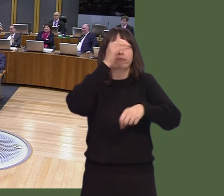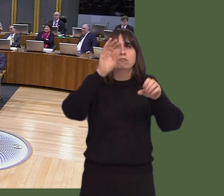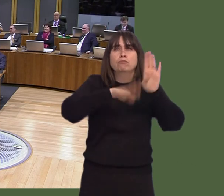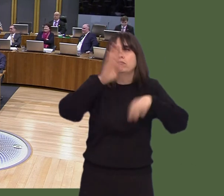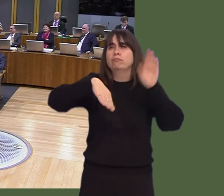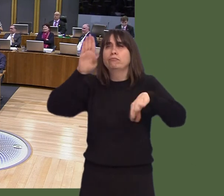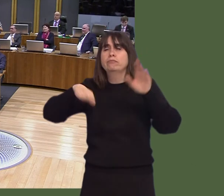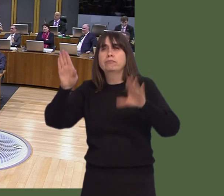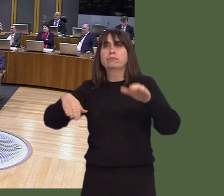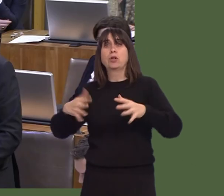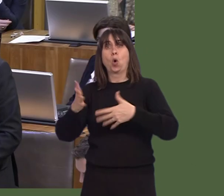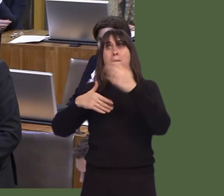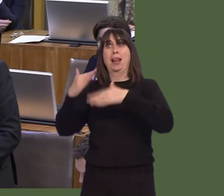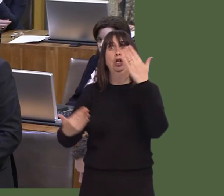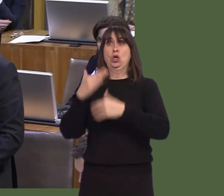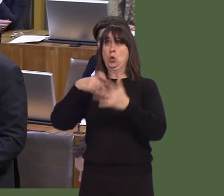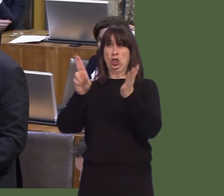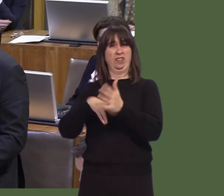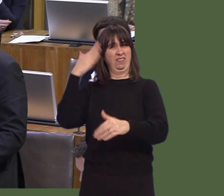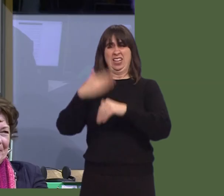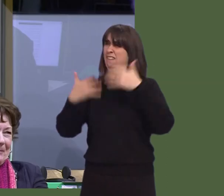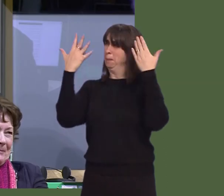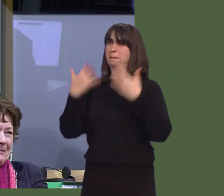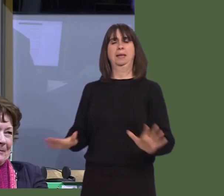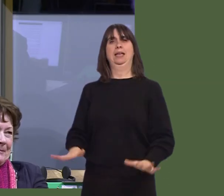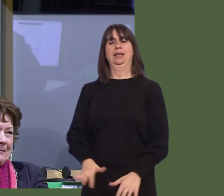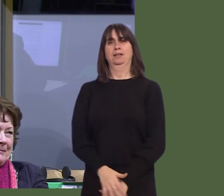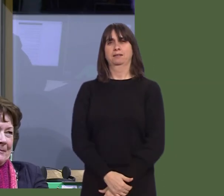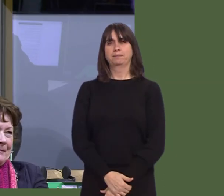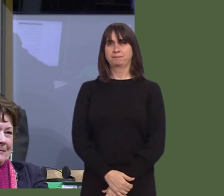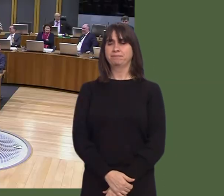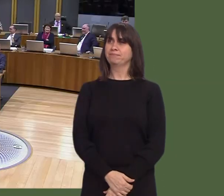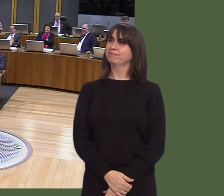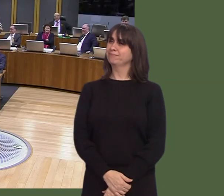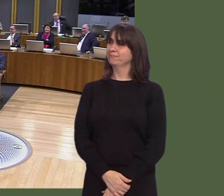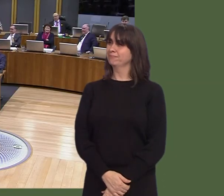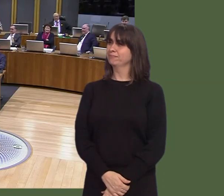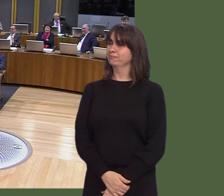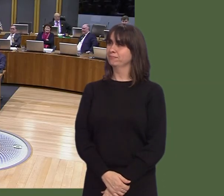Welsh Labour that the Tories would never have touched. Y Llywydd / The Llywydd: Thank you, First Minister.